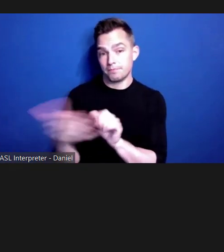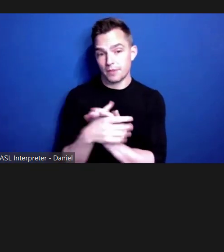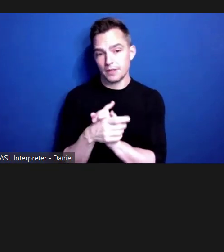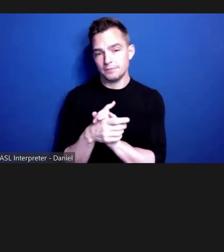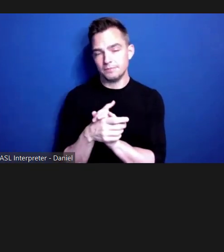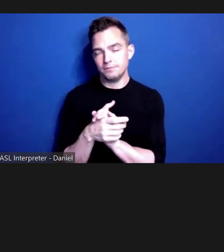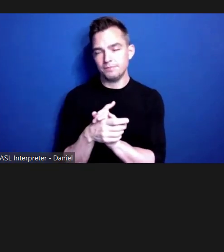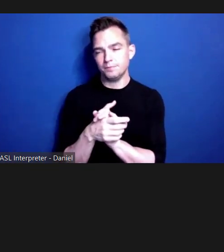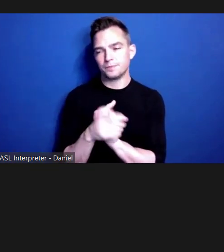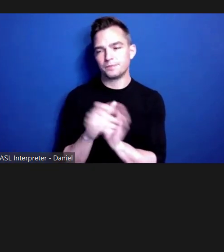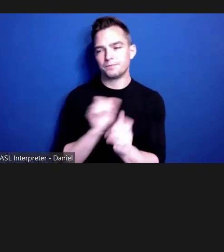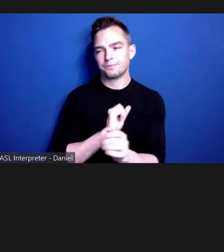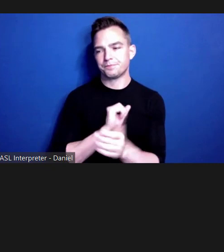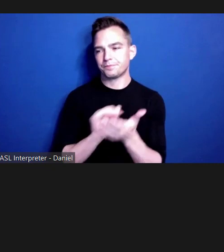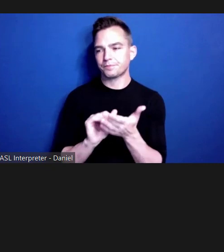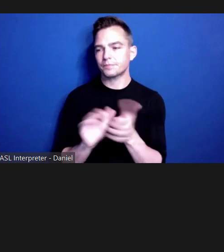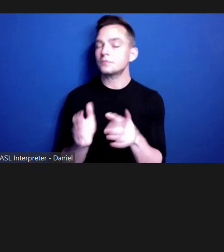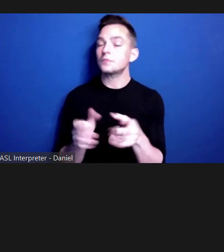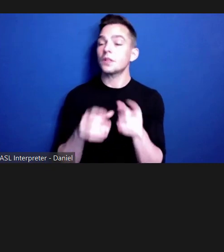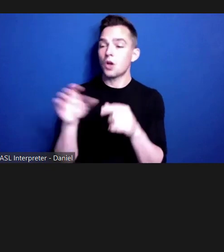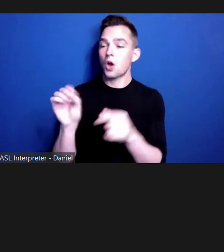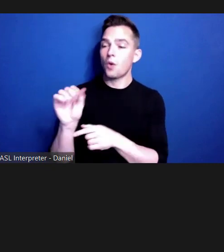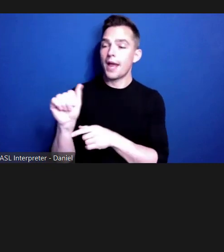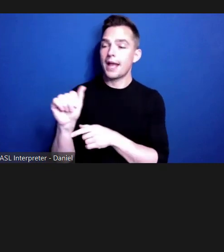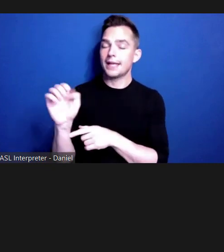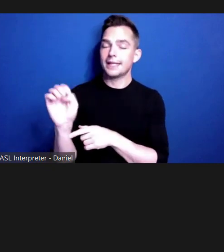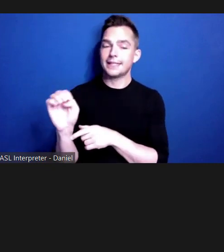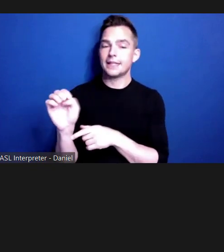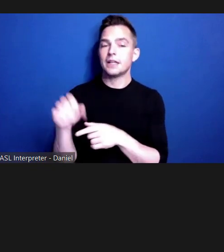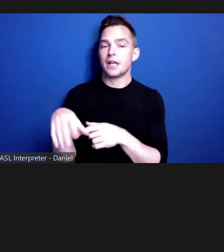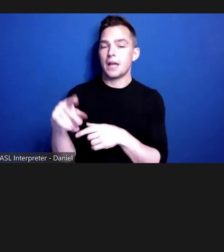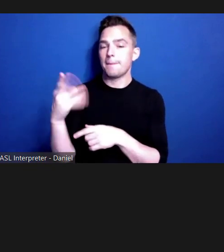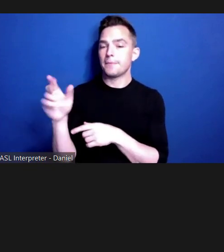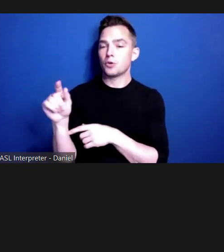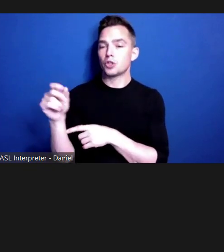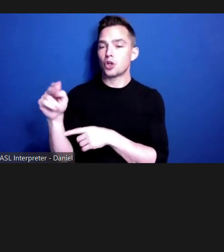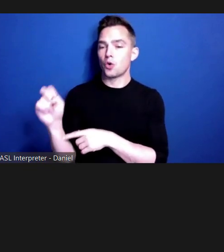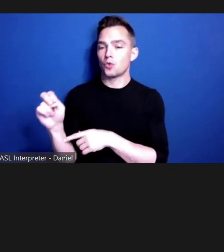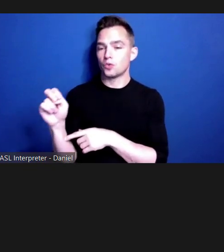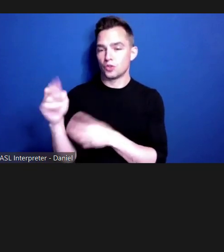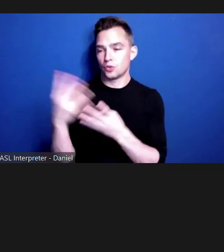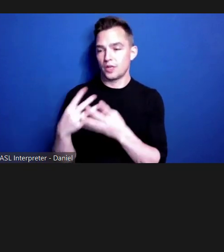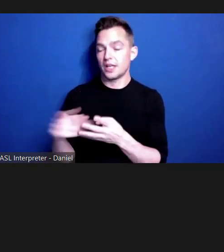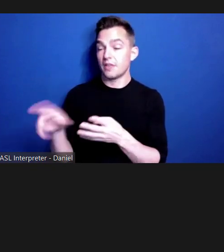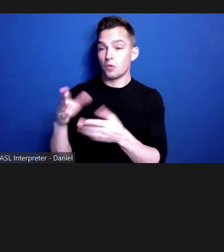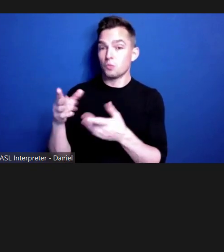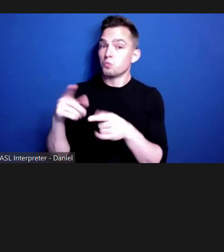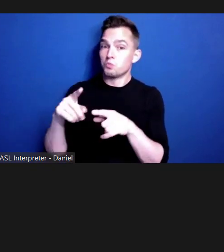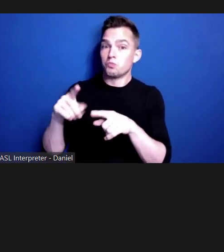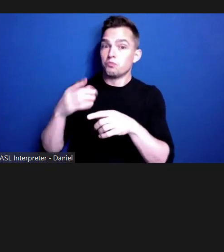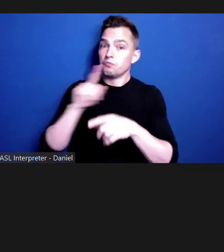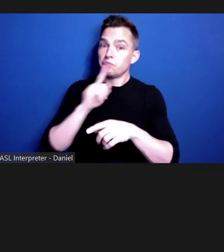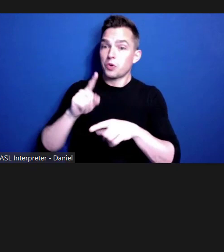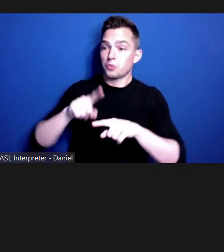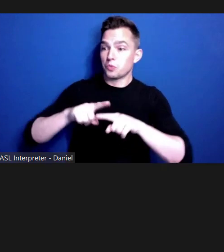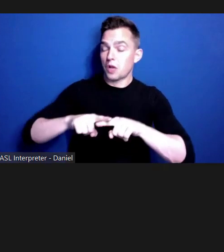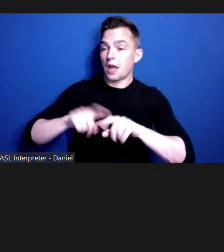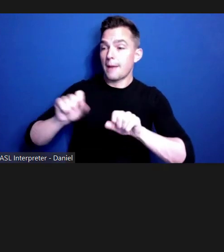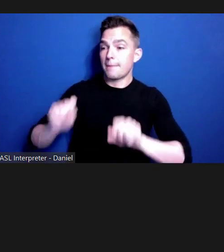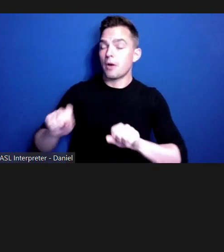Pure Tone screening, while they are highly reliable screening methods, they are not perfect and that means there may be rare conditions that